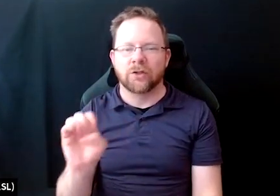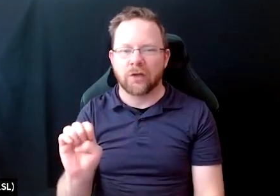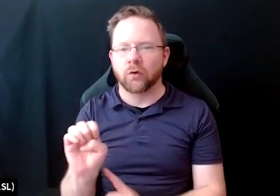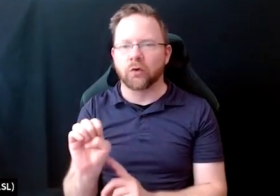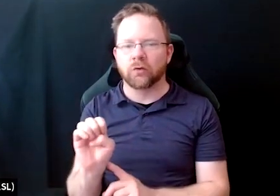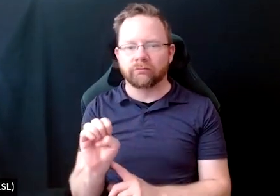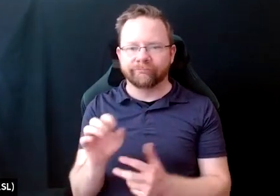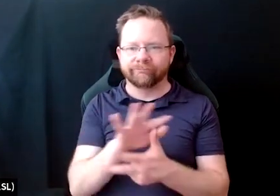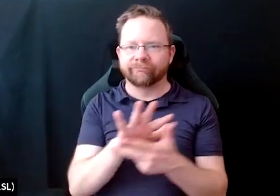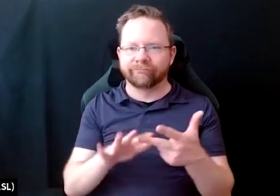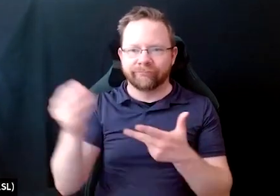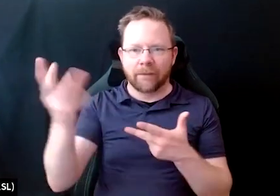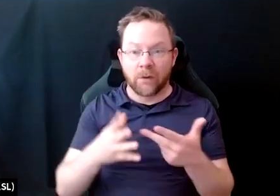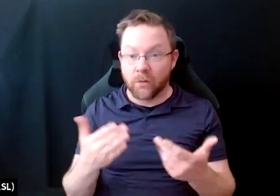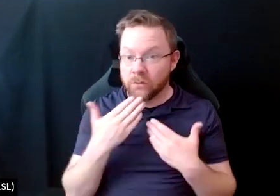Thank you for letting me know this was happening.